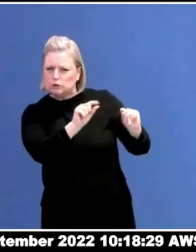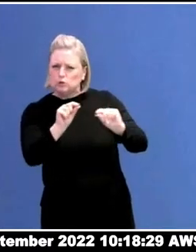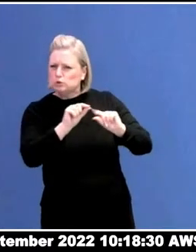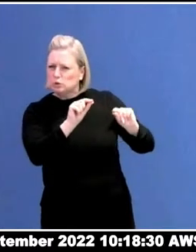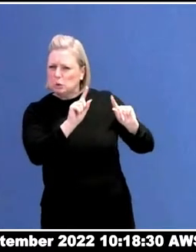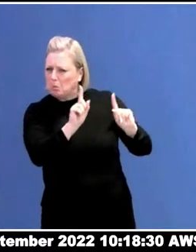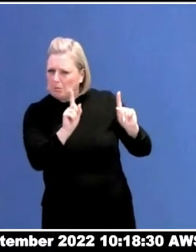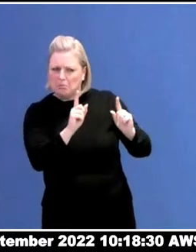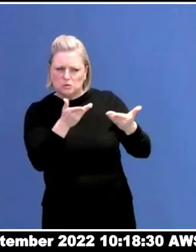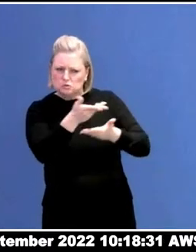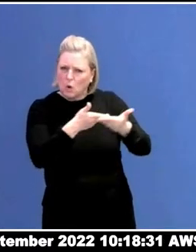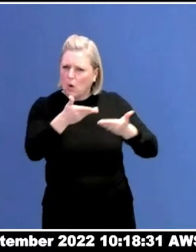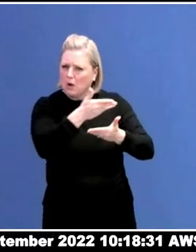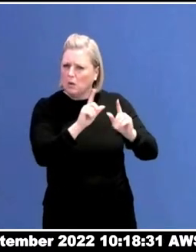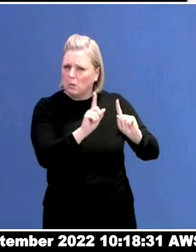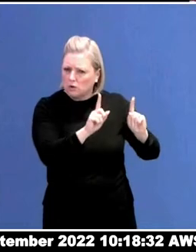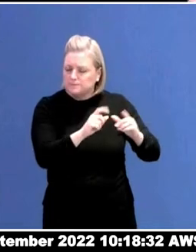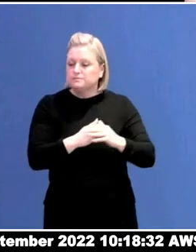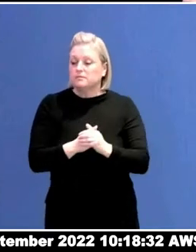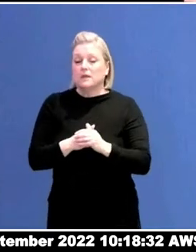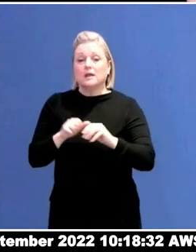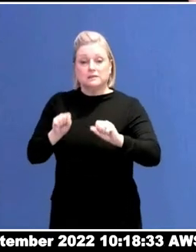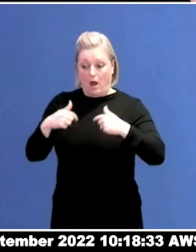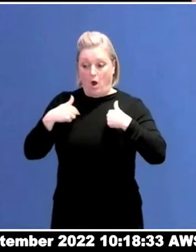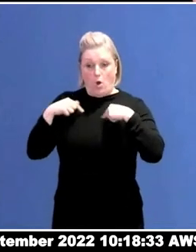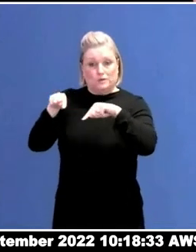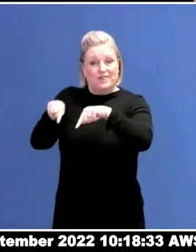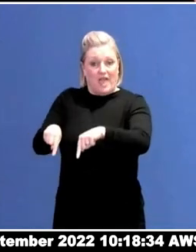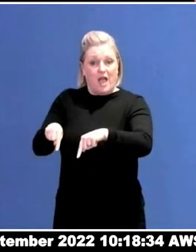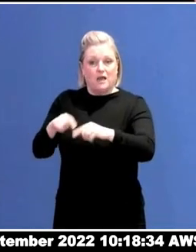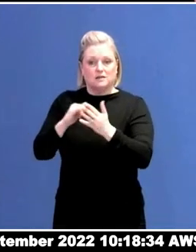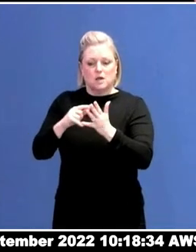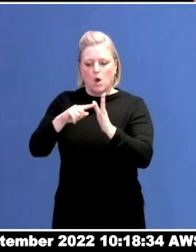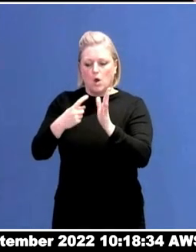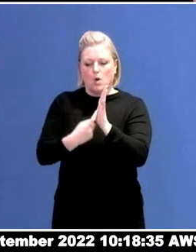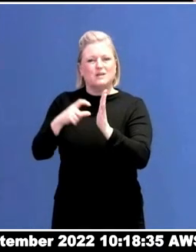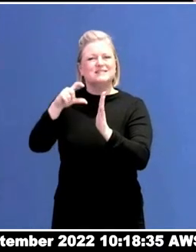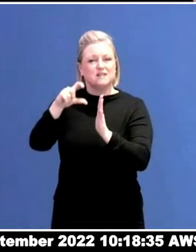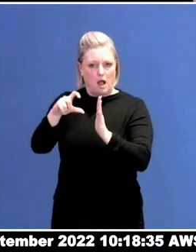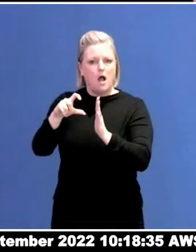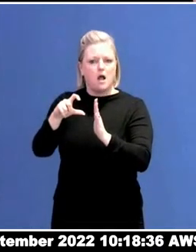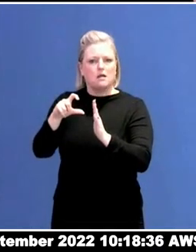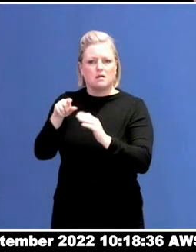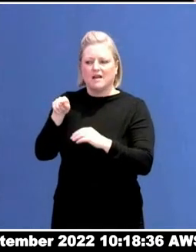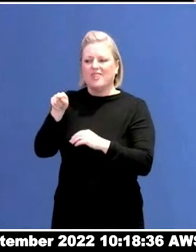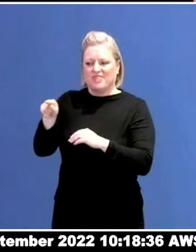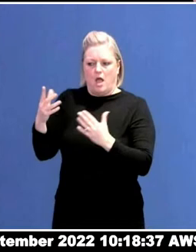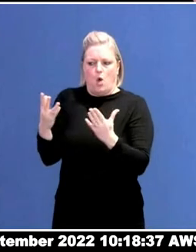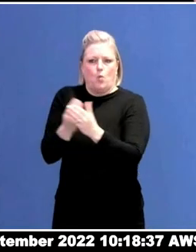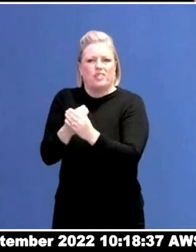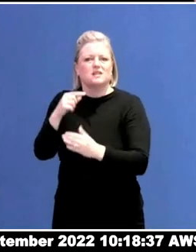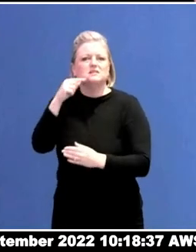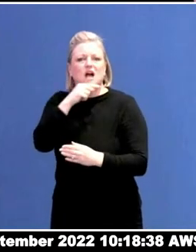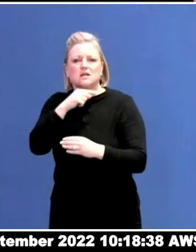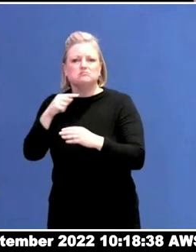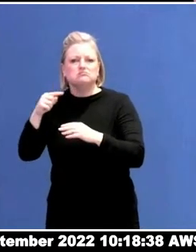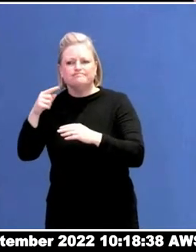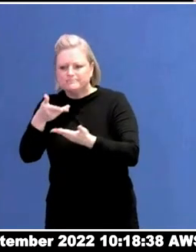I was present when SARC did their various examinations and testing and sample